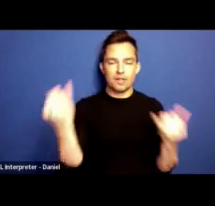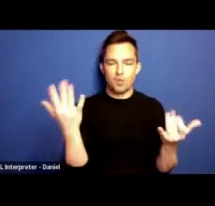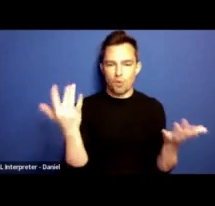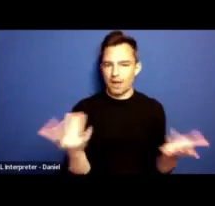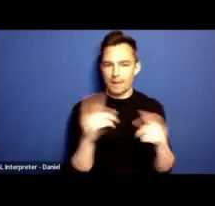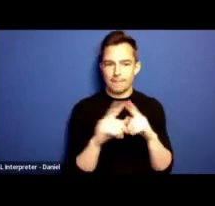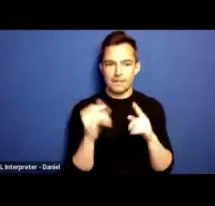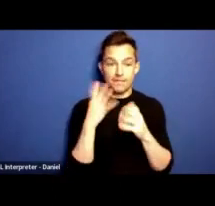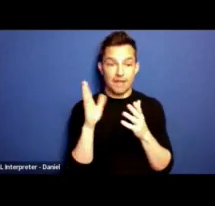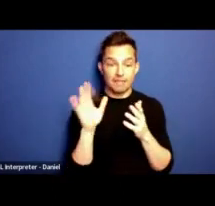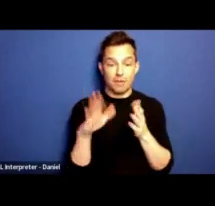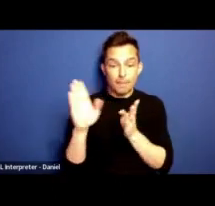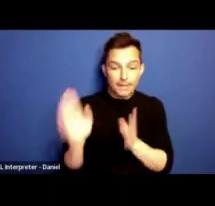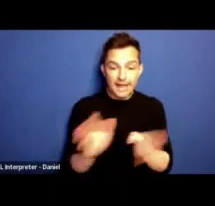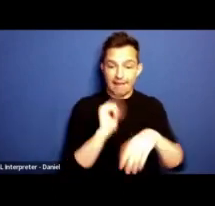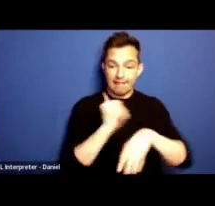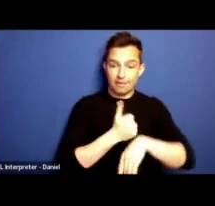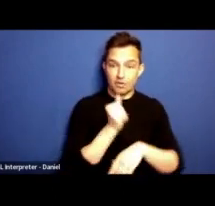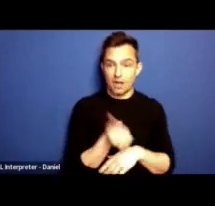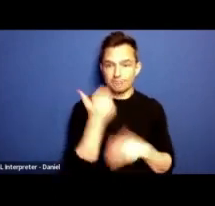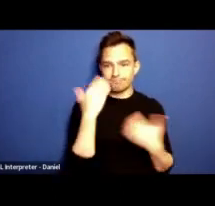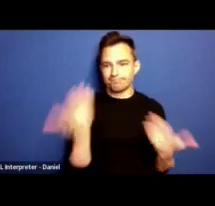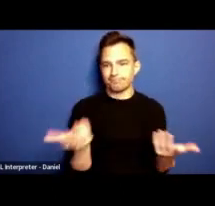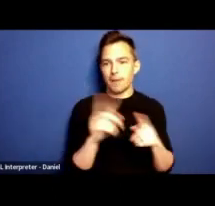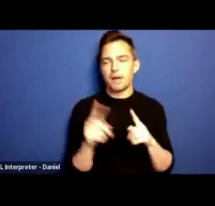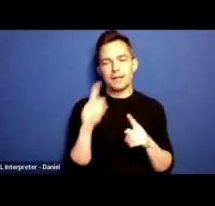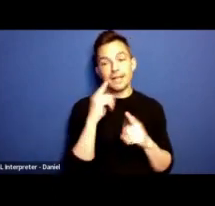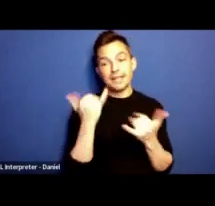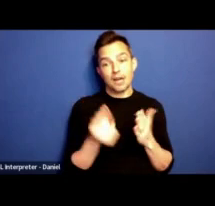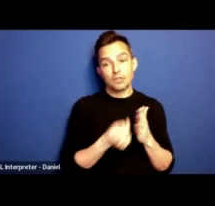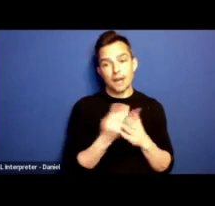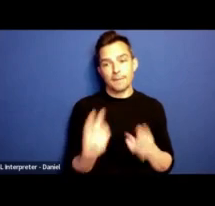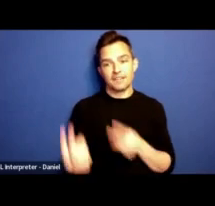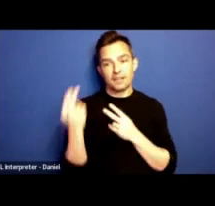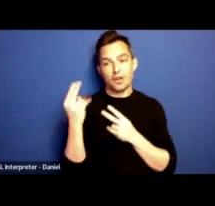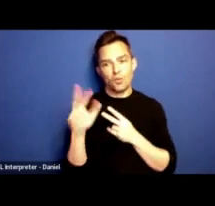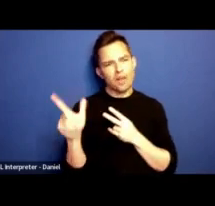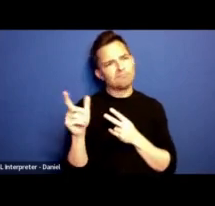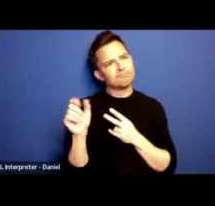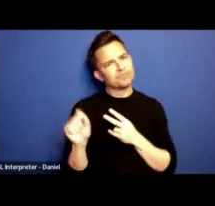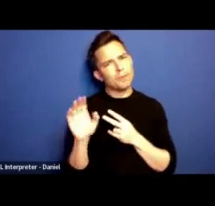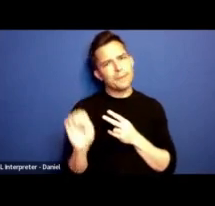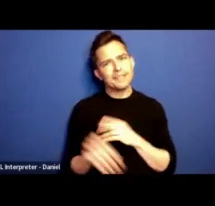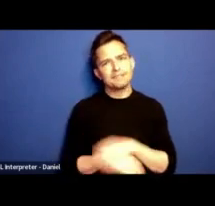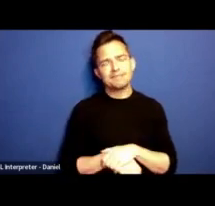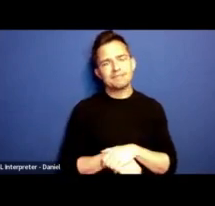a planned thing or not. But I think now that well, that could that could be there's no reason